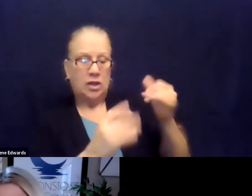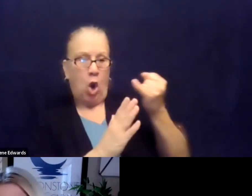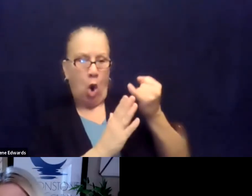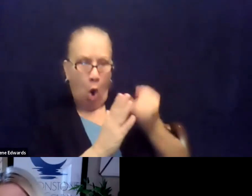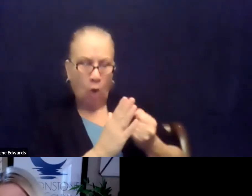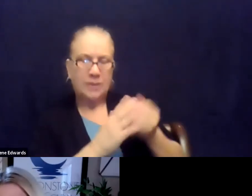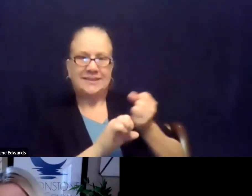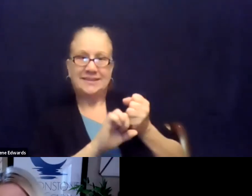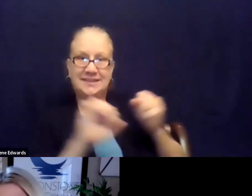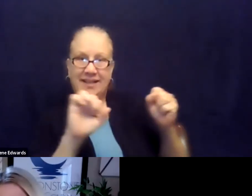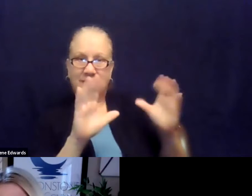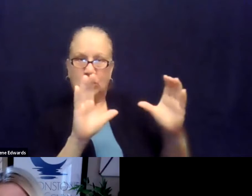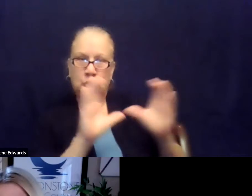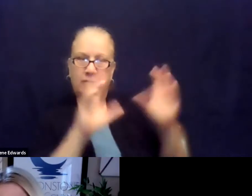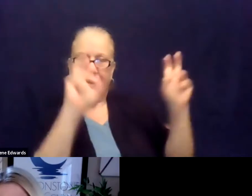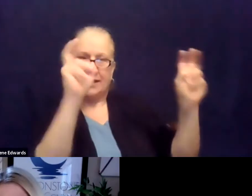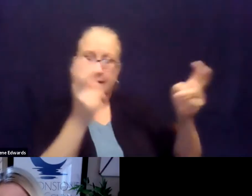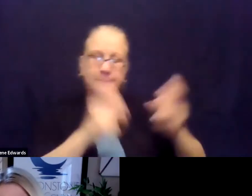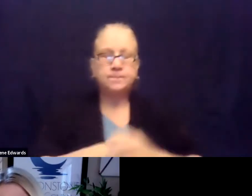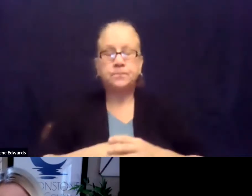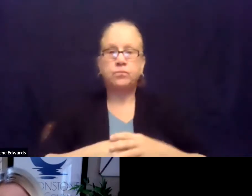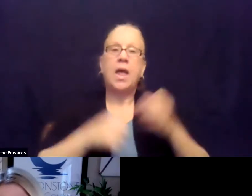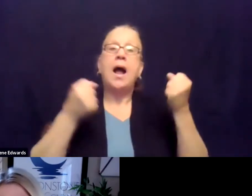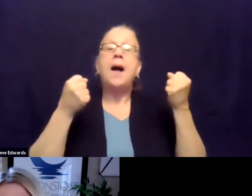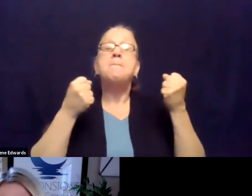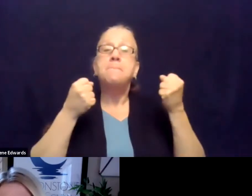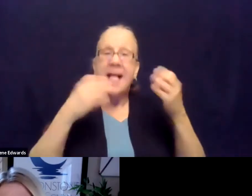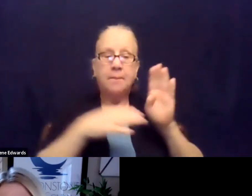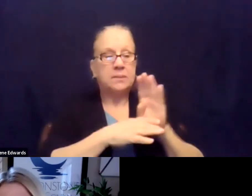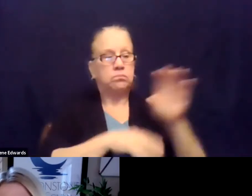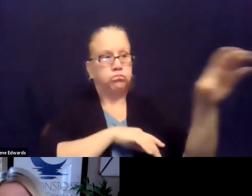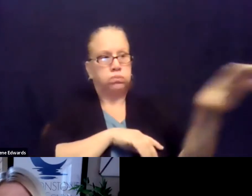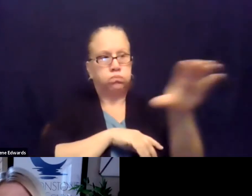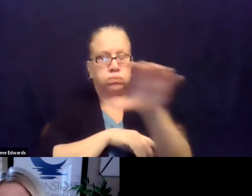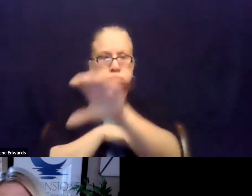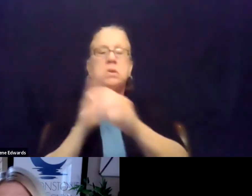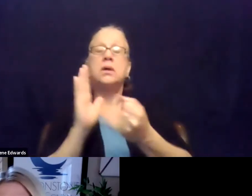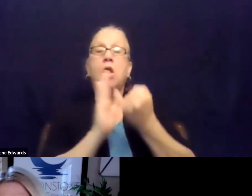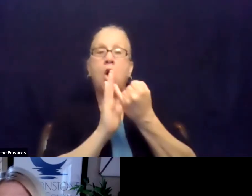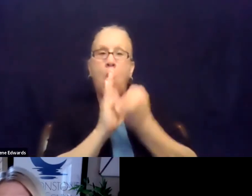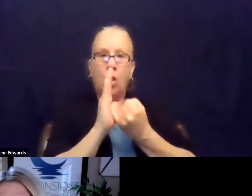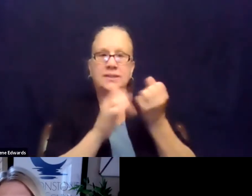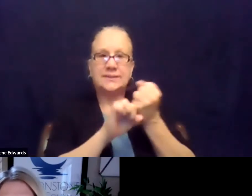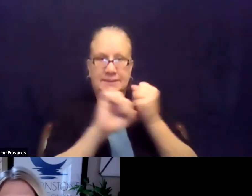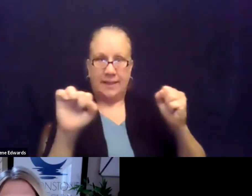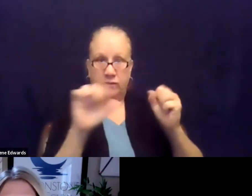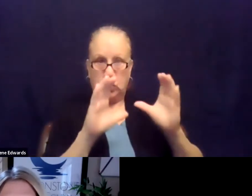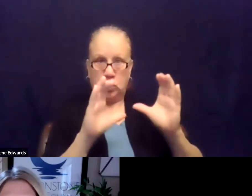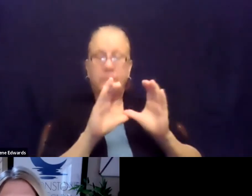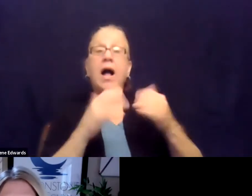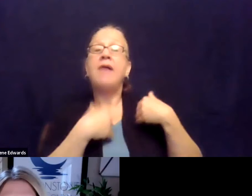Many of the venues are ArtSafe certified. They have responsibilities and the organization